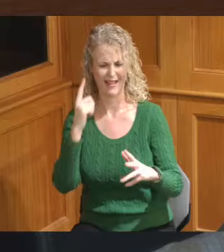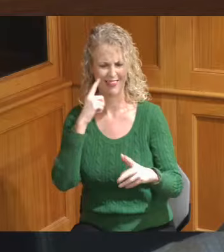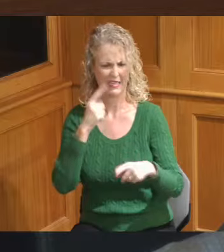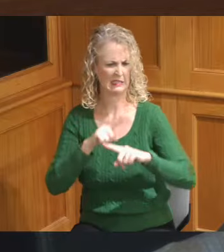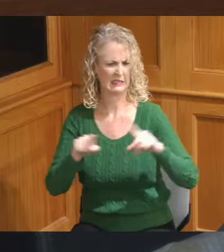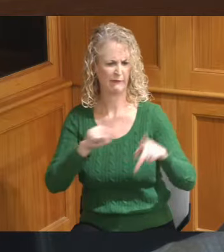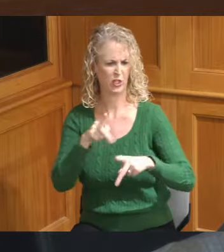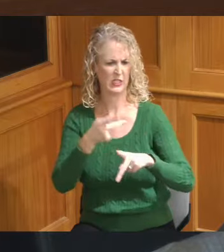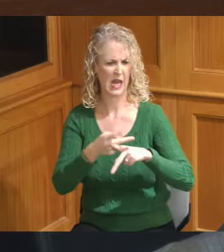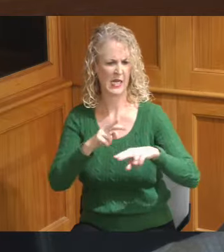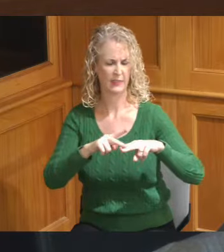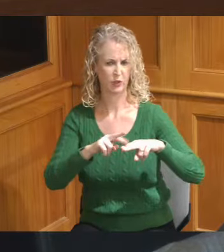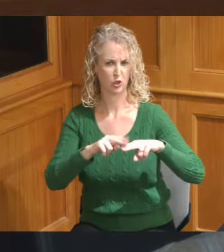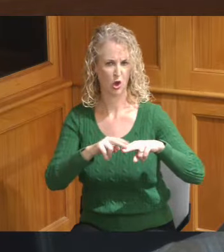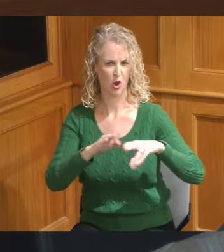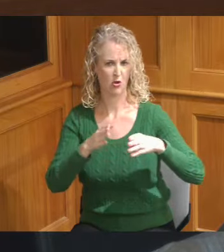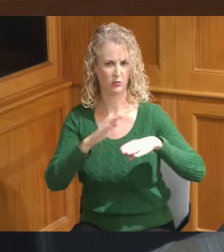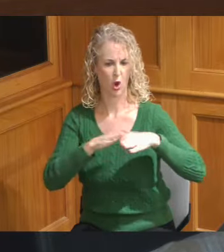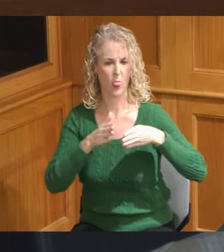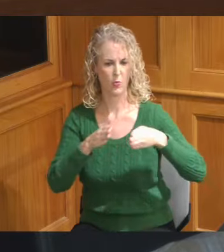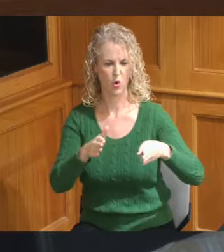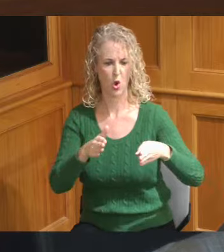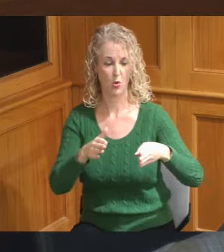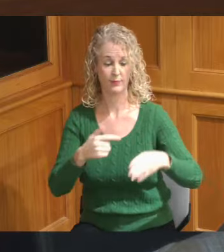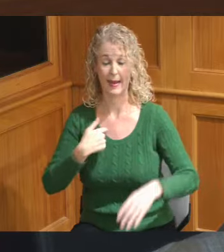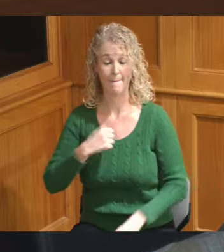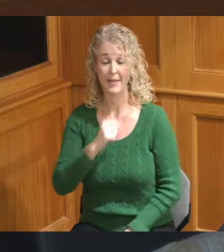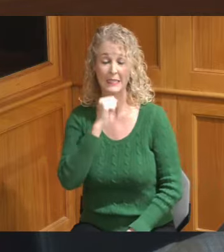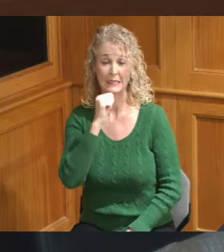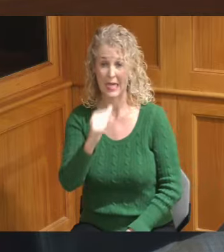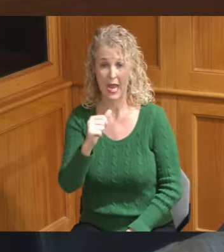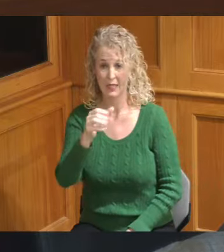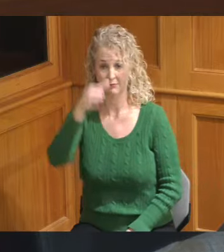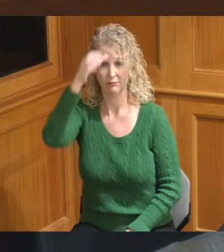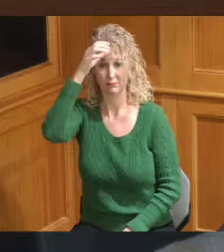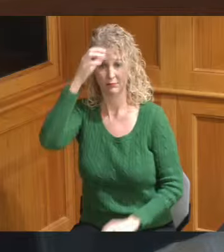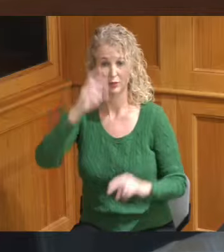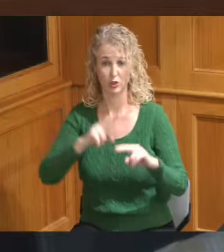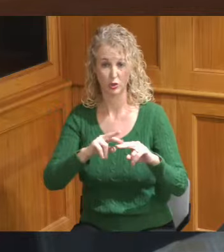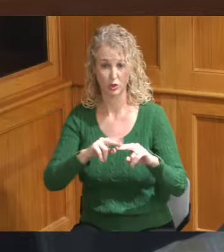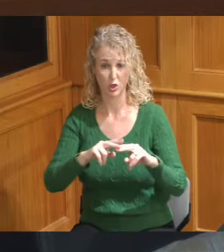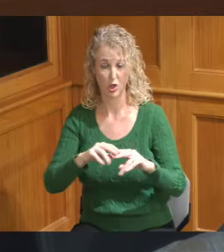come in because we were out of salt. Now, I'm not an expert on salt except seasoning for my food,